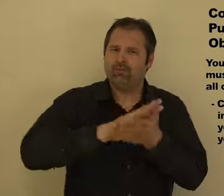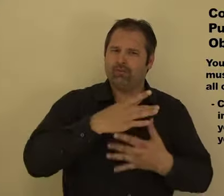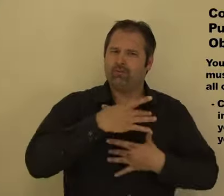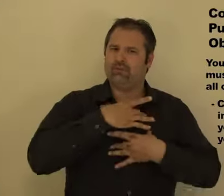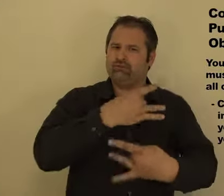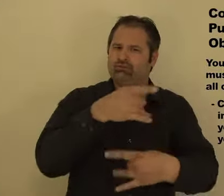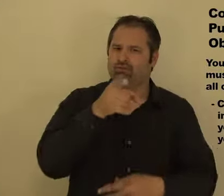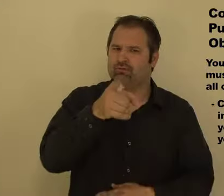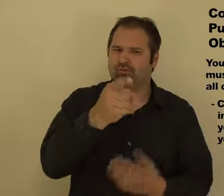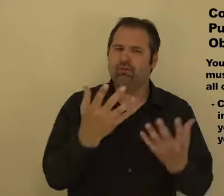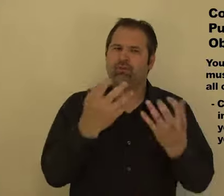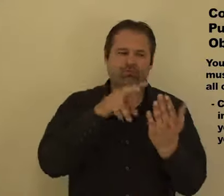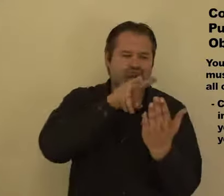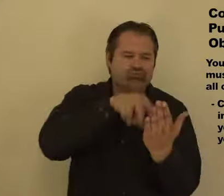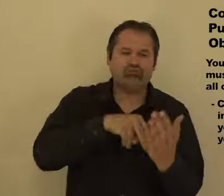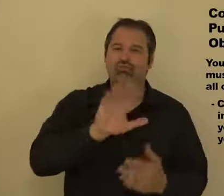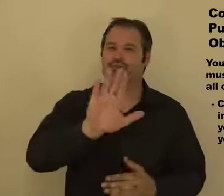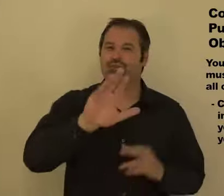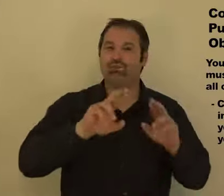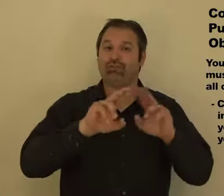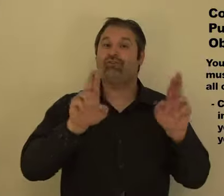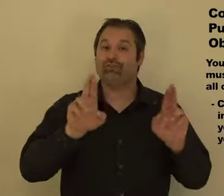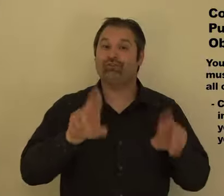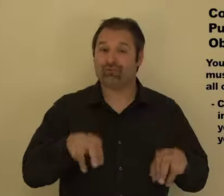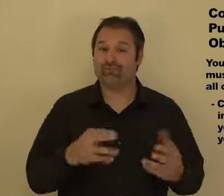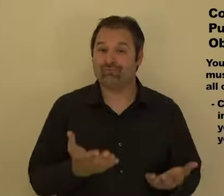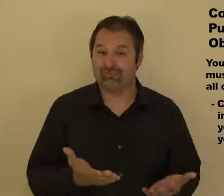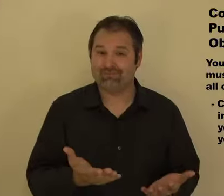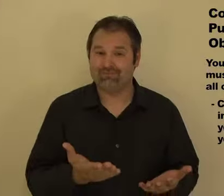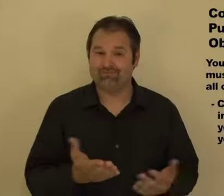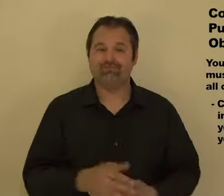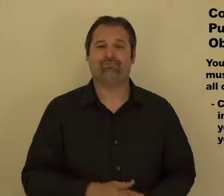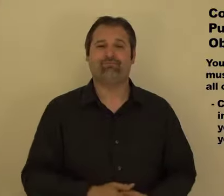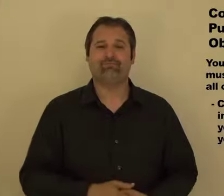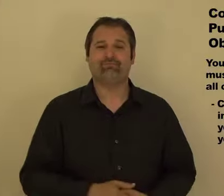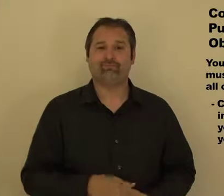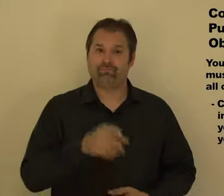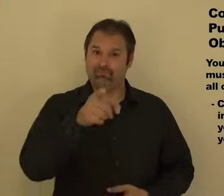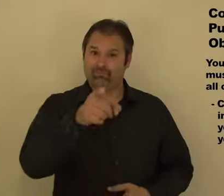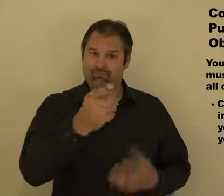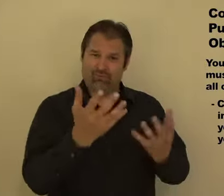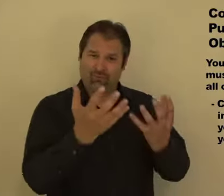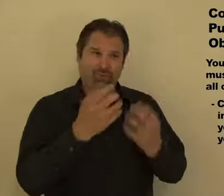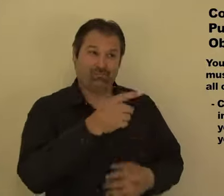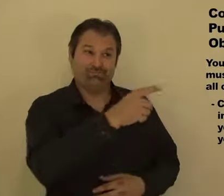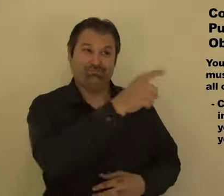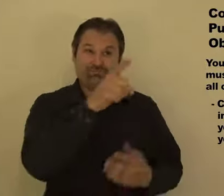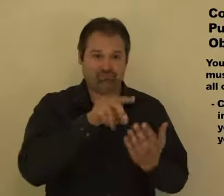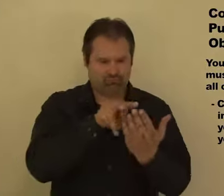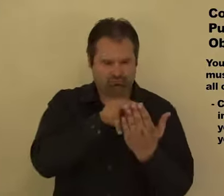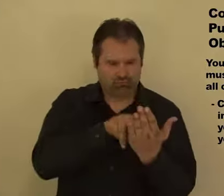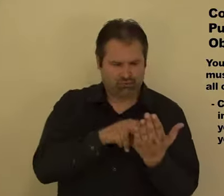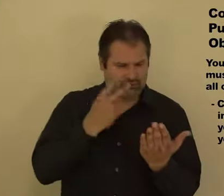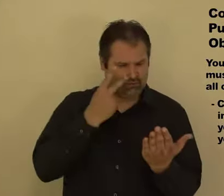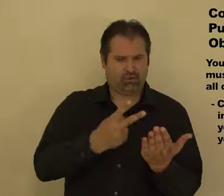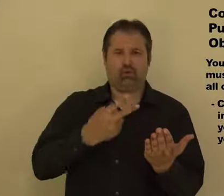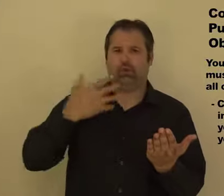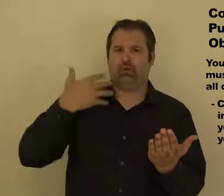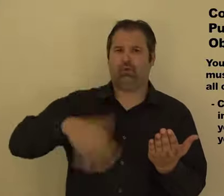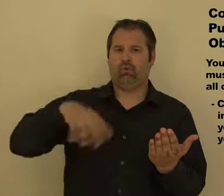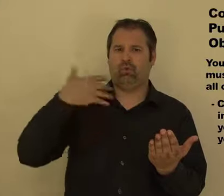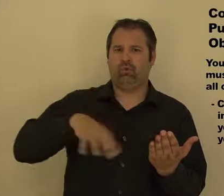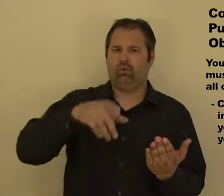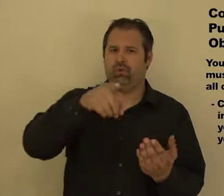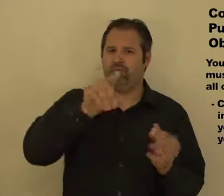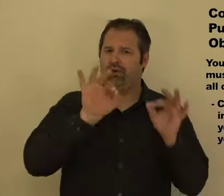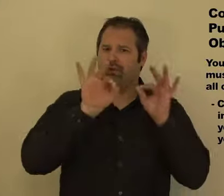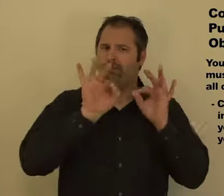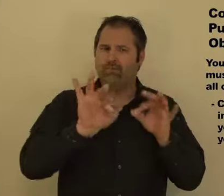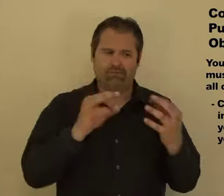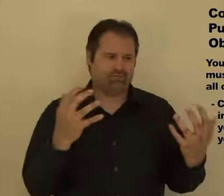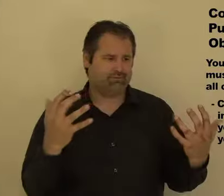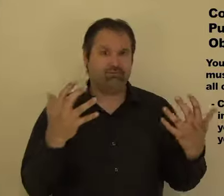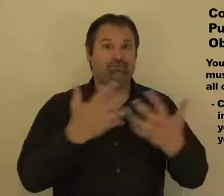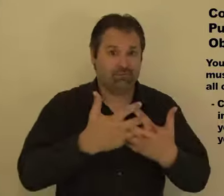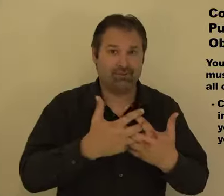want to look more closely at your resume.